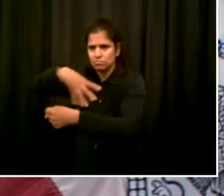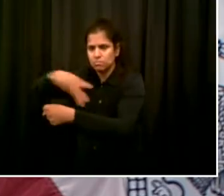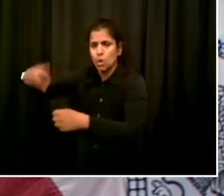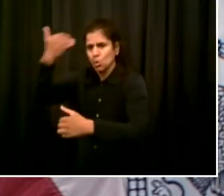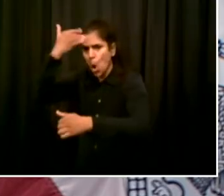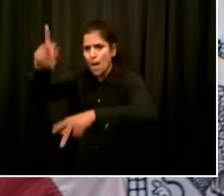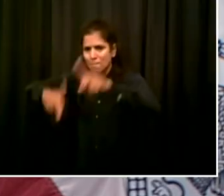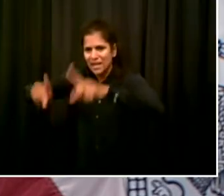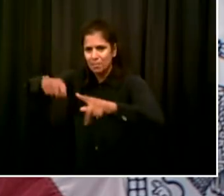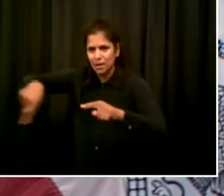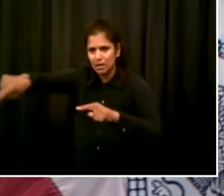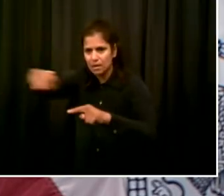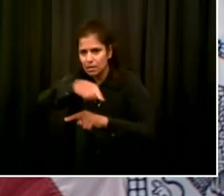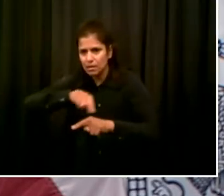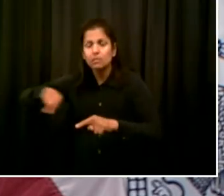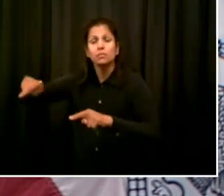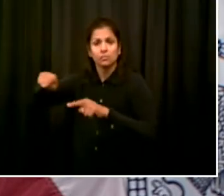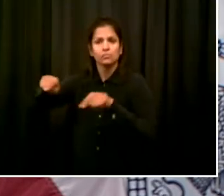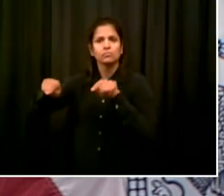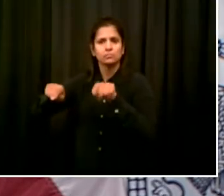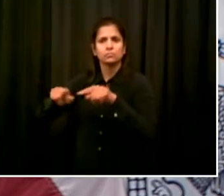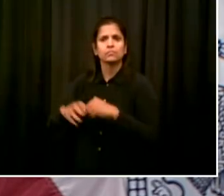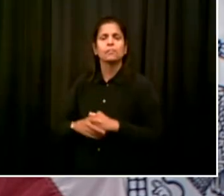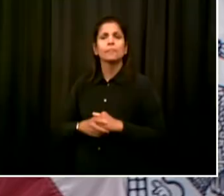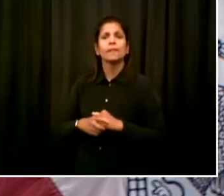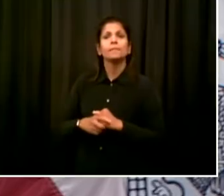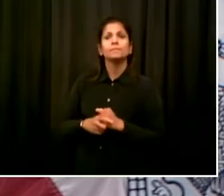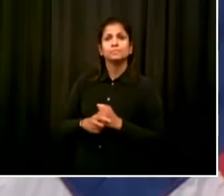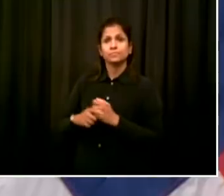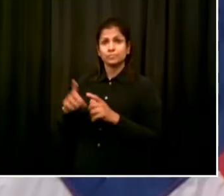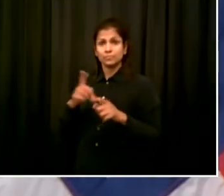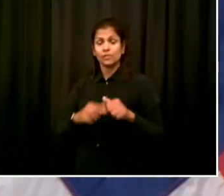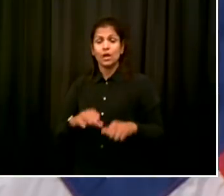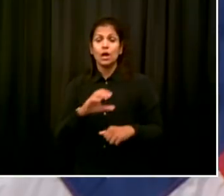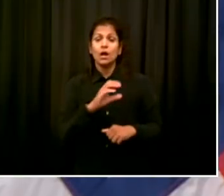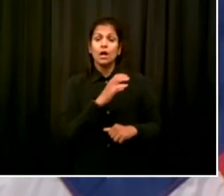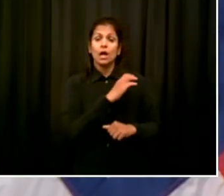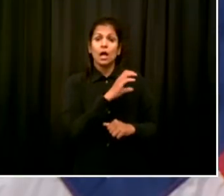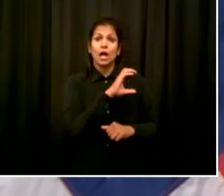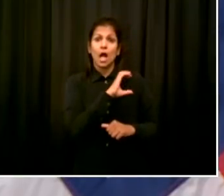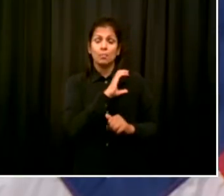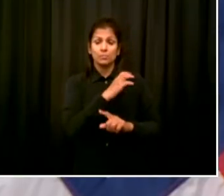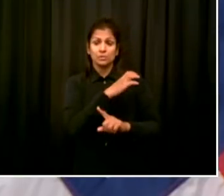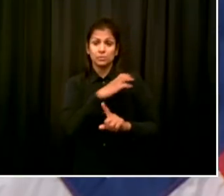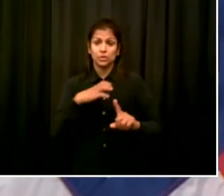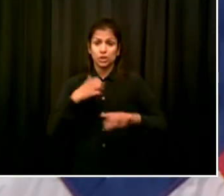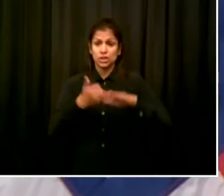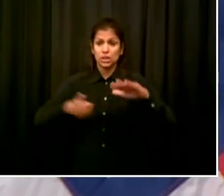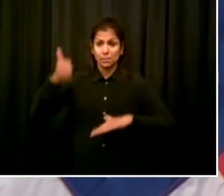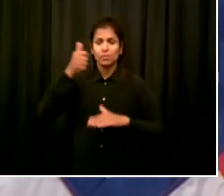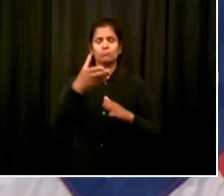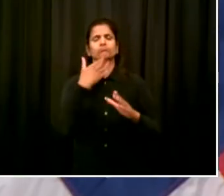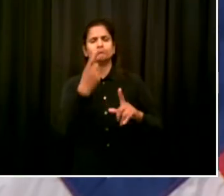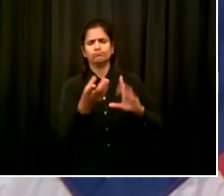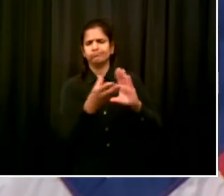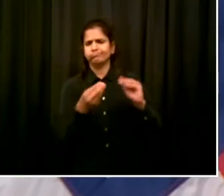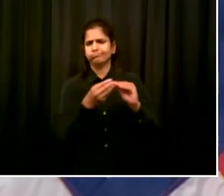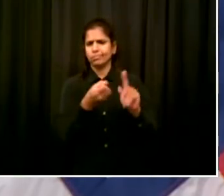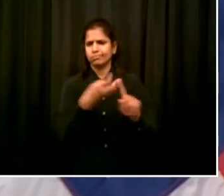DETERRENCE OF EFFORTS LIKE CCOUPY THE